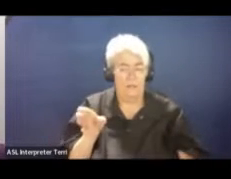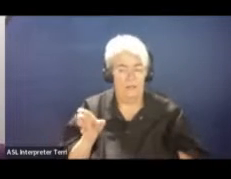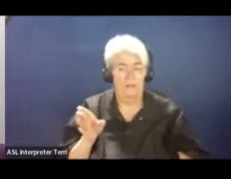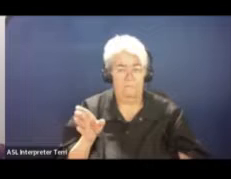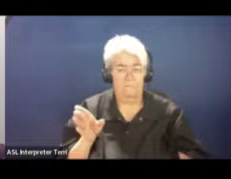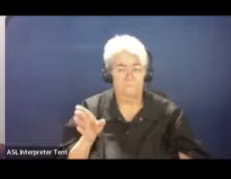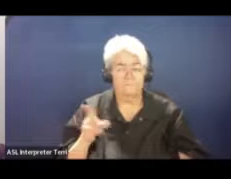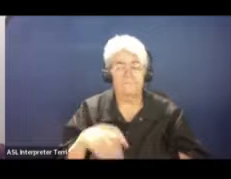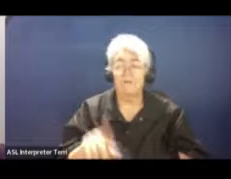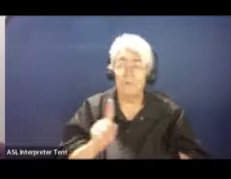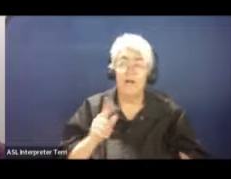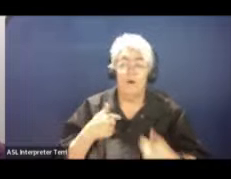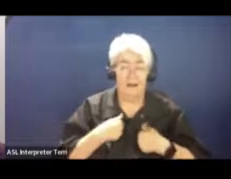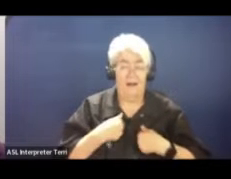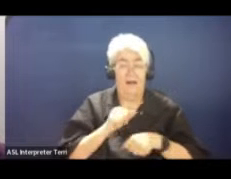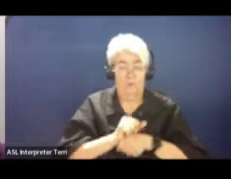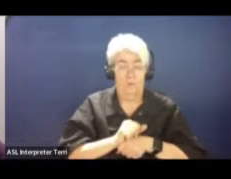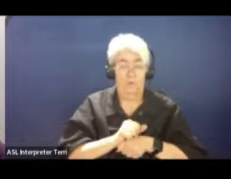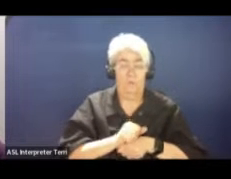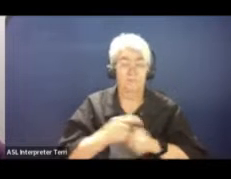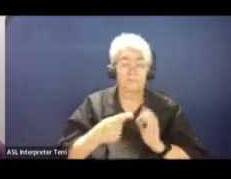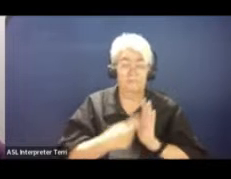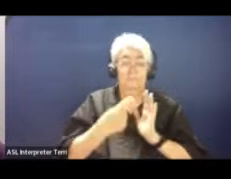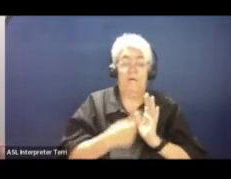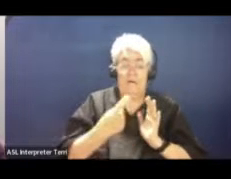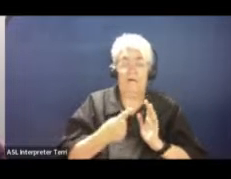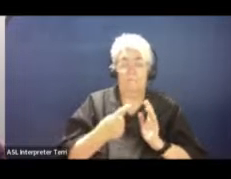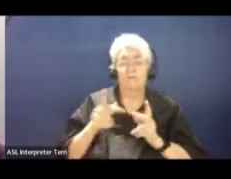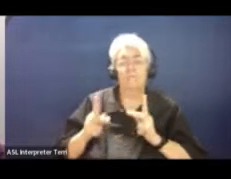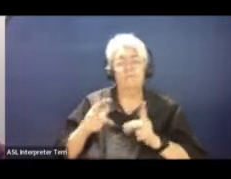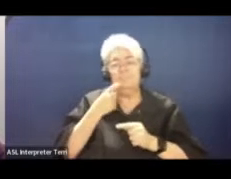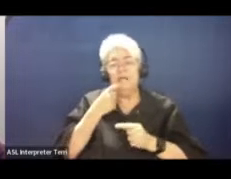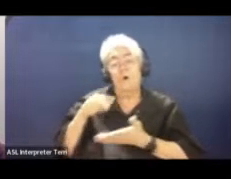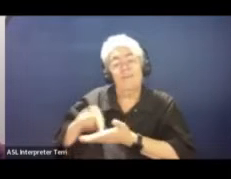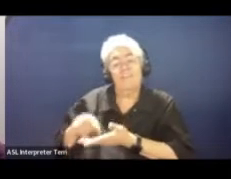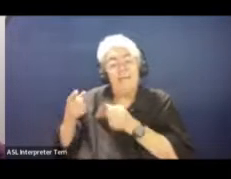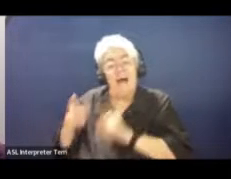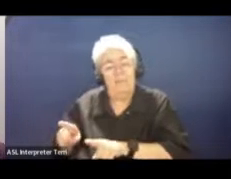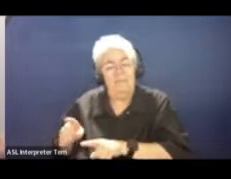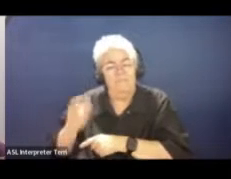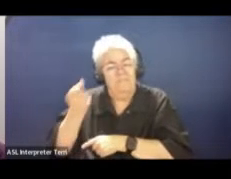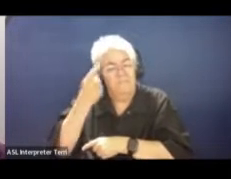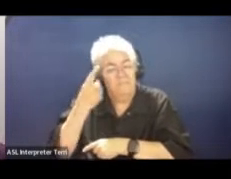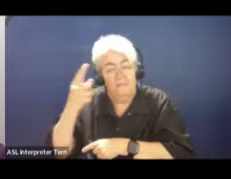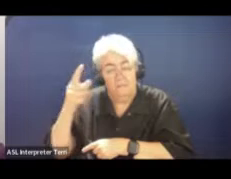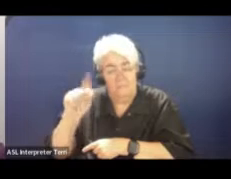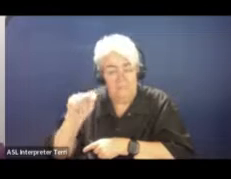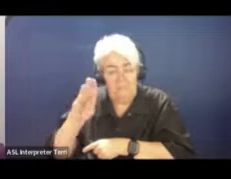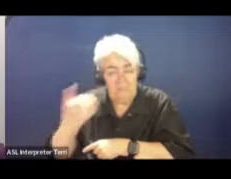I'm in, I sometimes have survivors be like, well, this happened to me, but I don't think it was a brain injury, or it wasn't that big of a deal, or